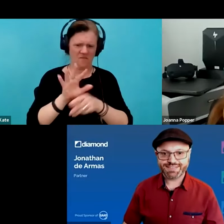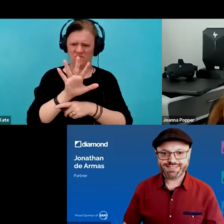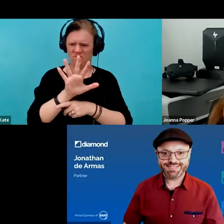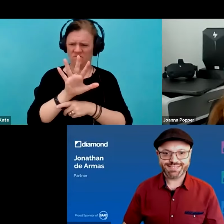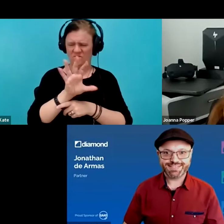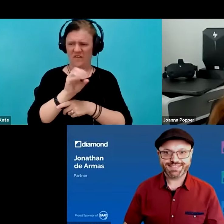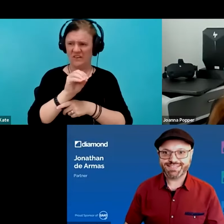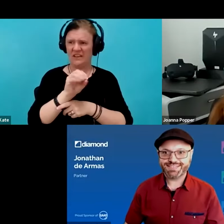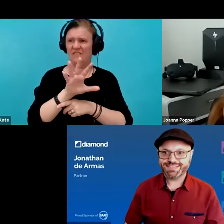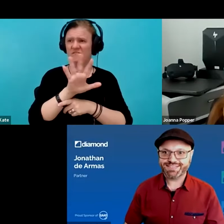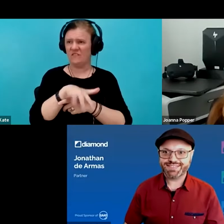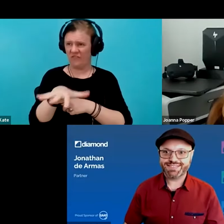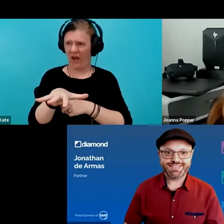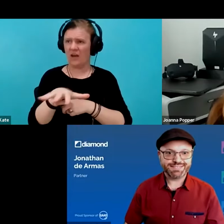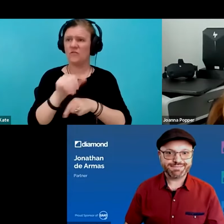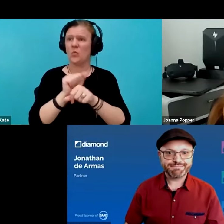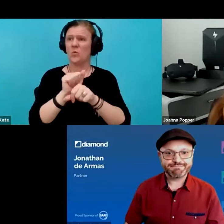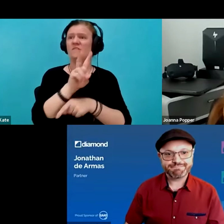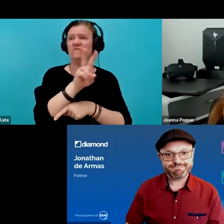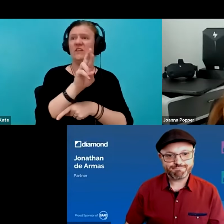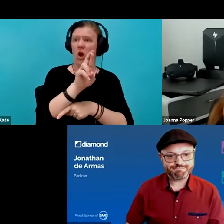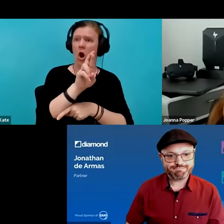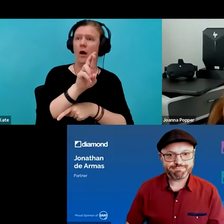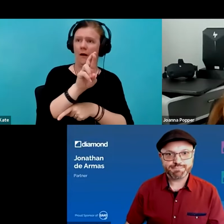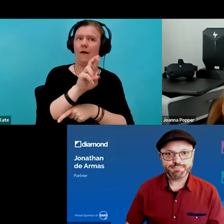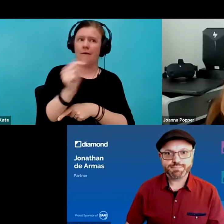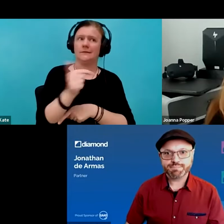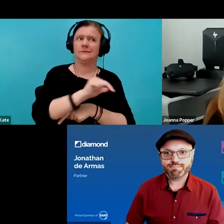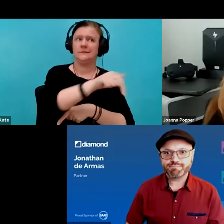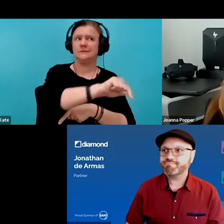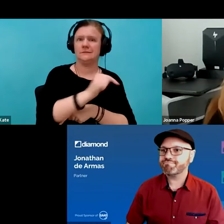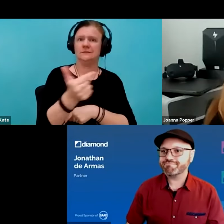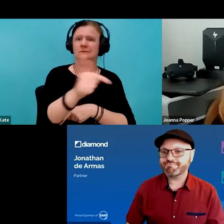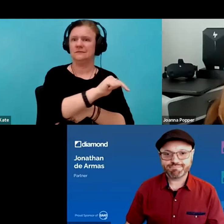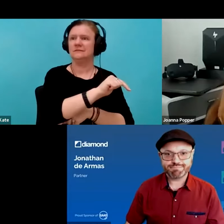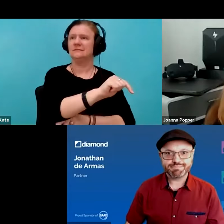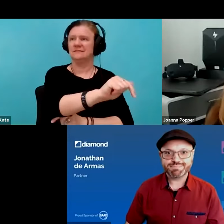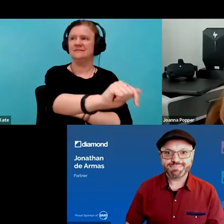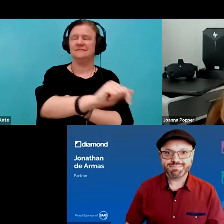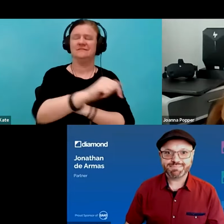working out in VR consecutive with my with supernatural by within so very